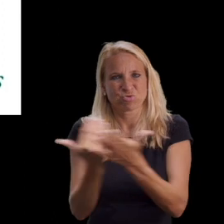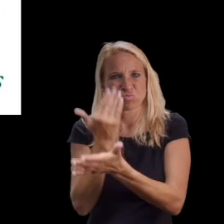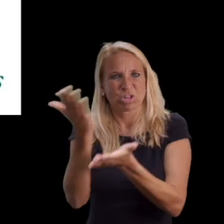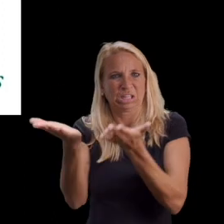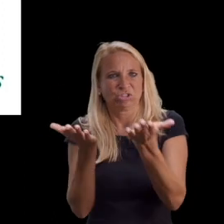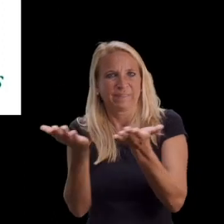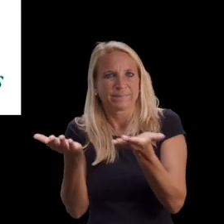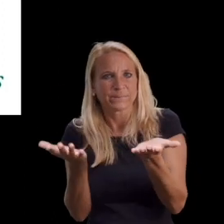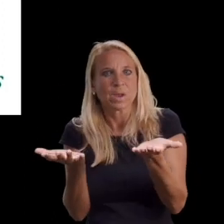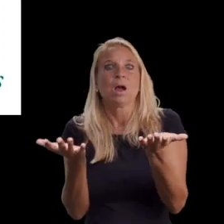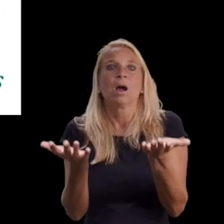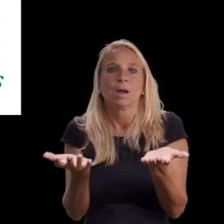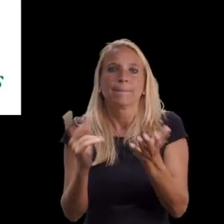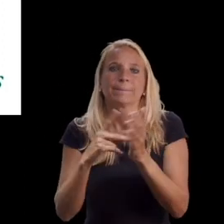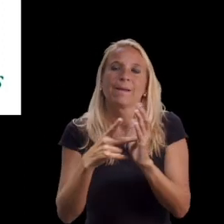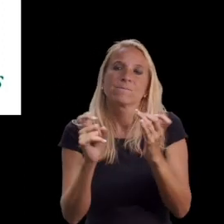We have to wait for the outcome of the appeal.